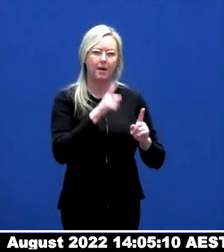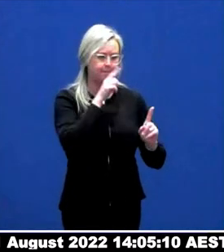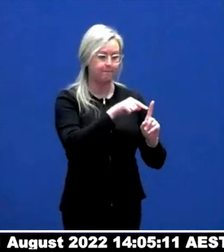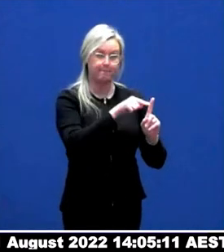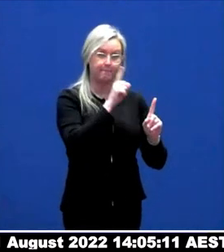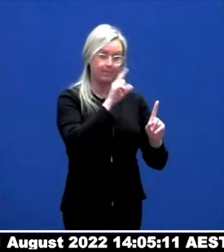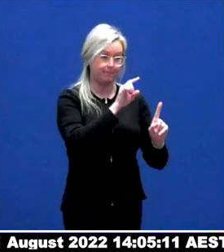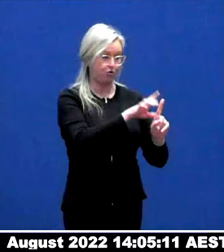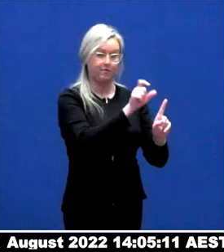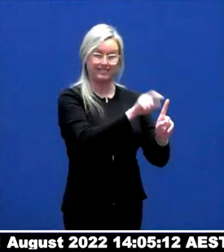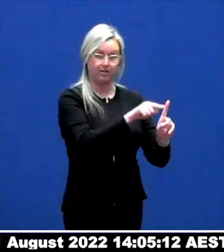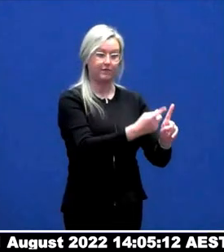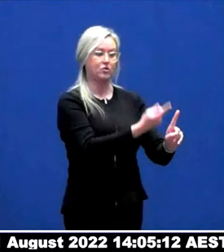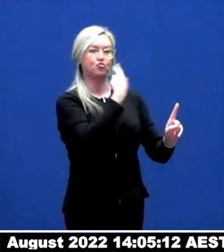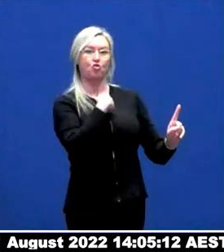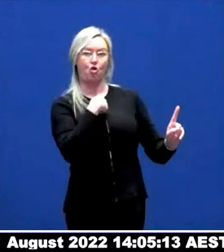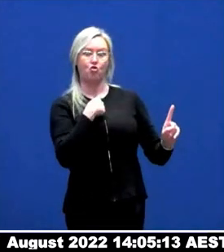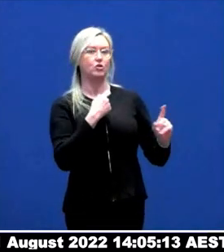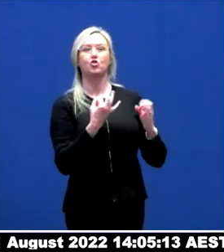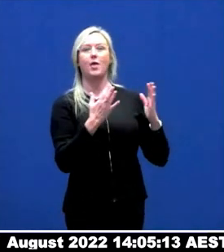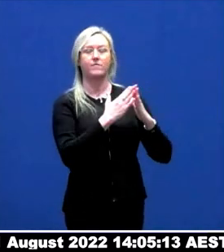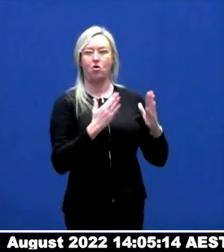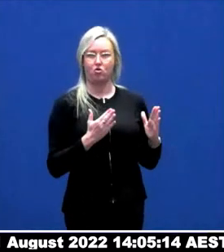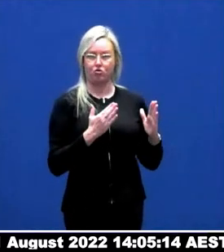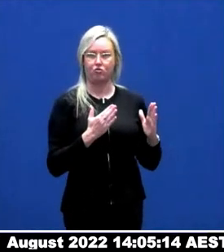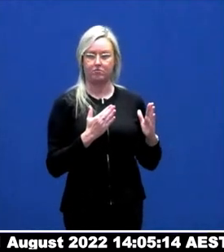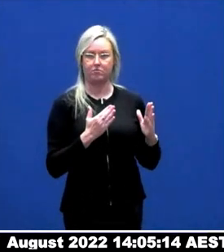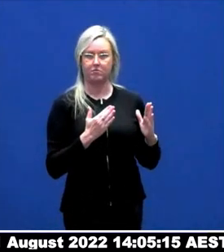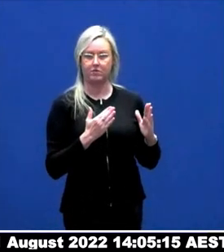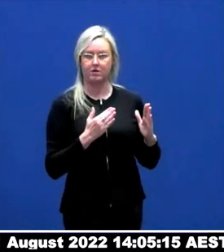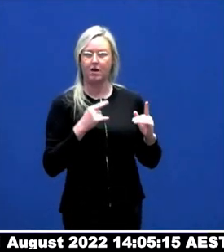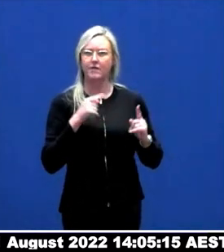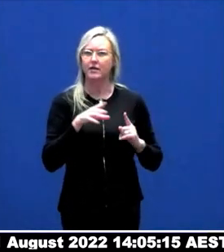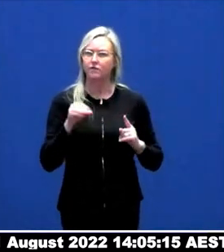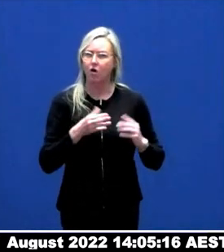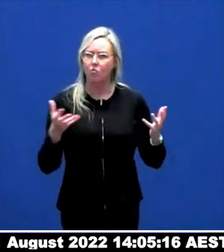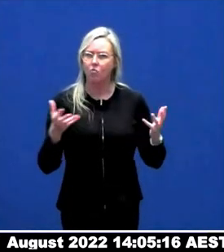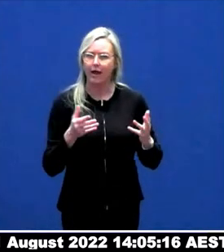That's correct. MS DOWSETT: And that self-report comes from the short form questionnaire. LISA SHORT: Yes.